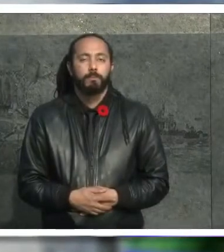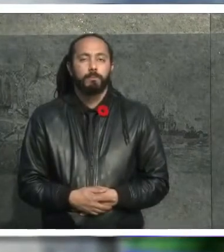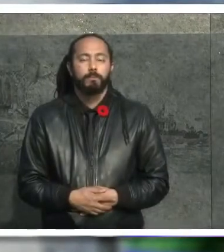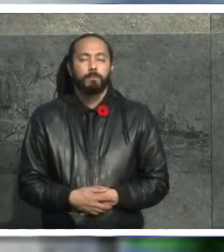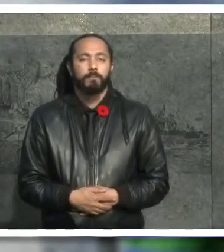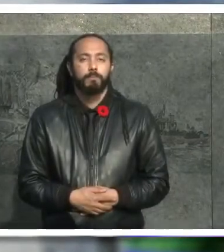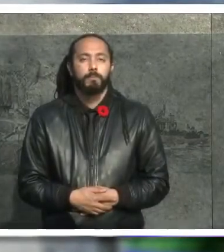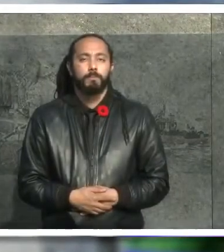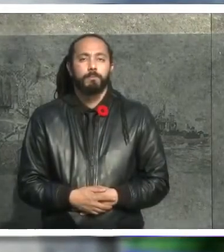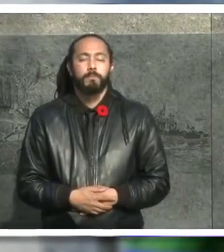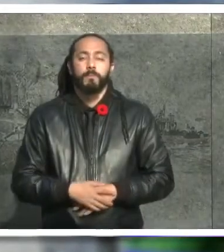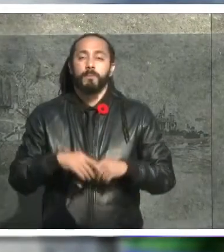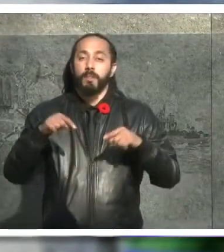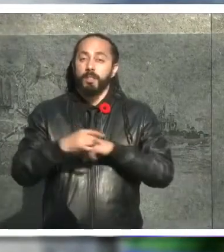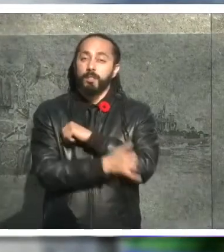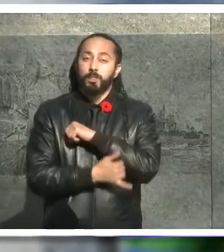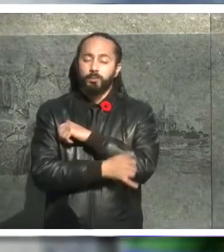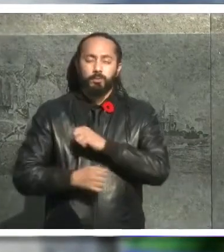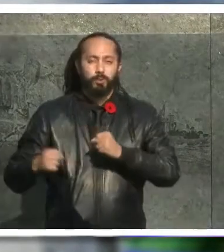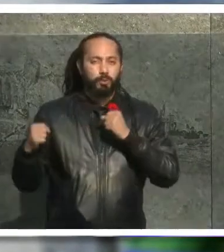We live in a country strong and free